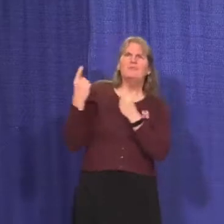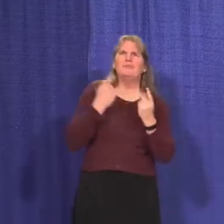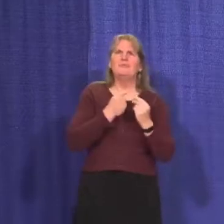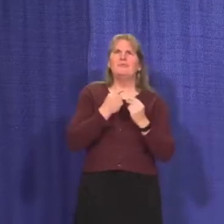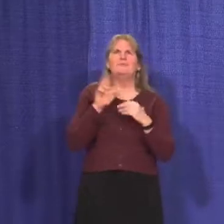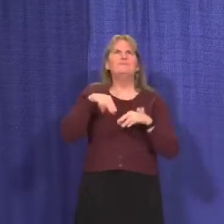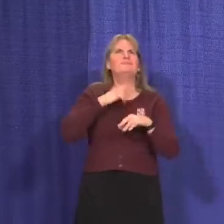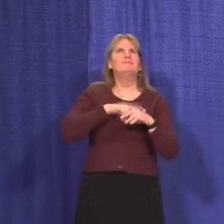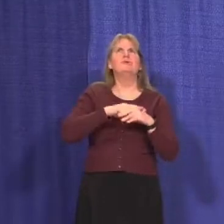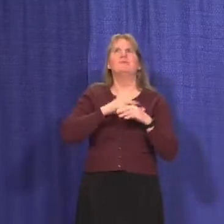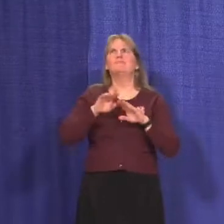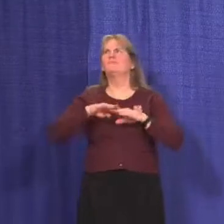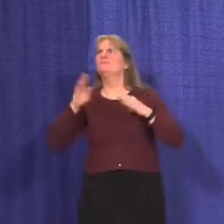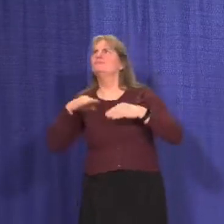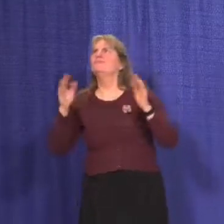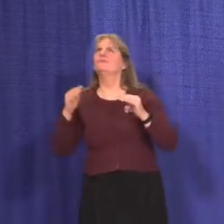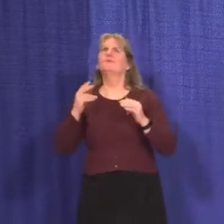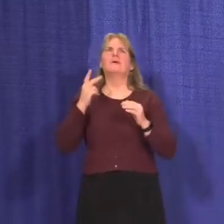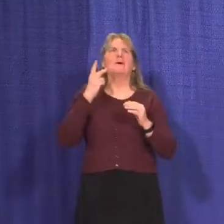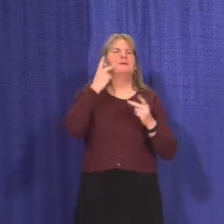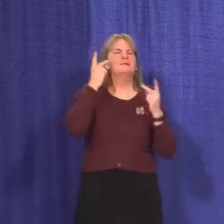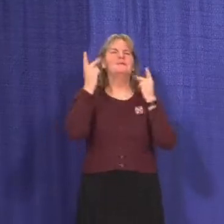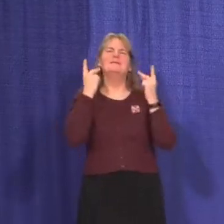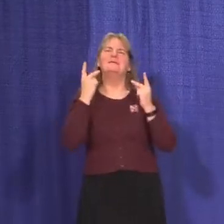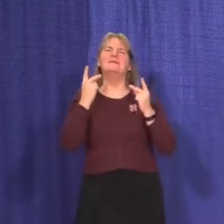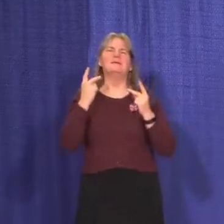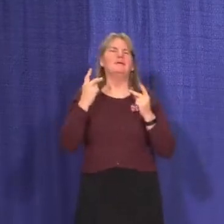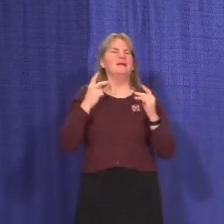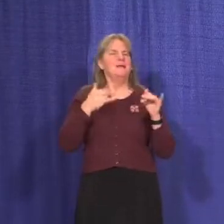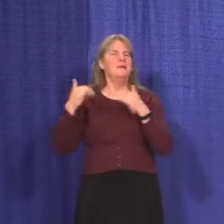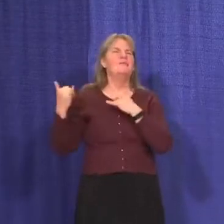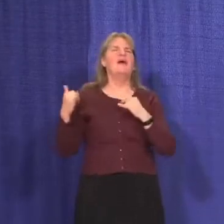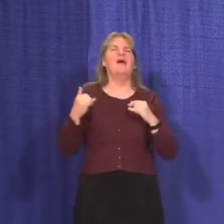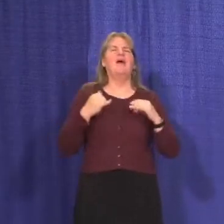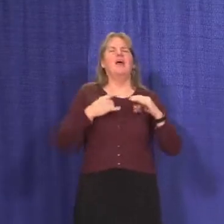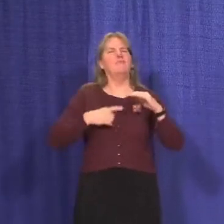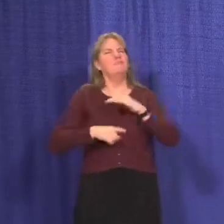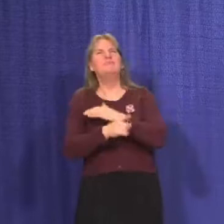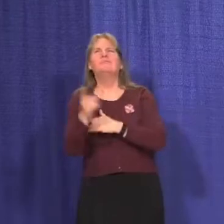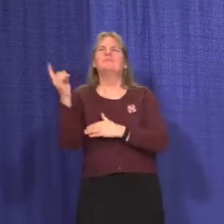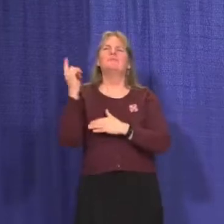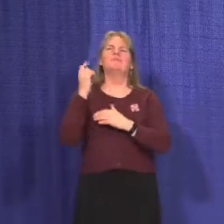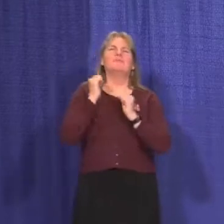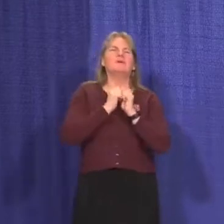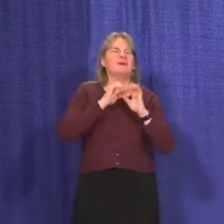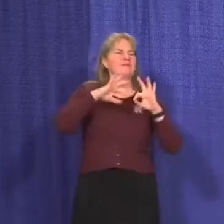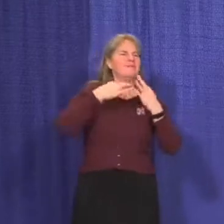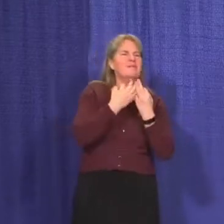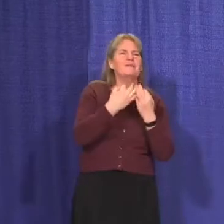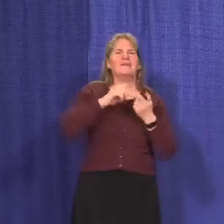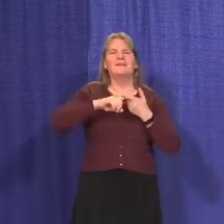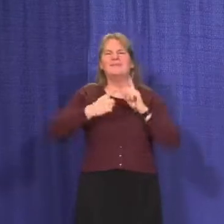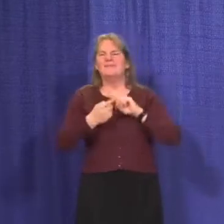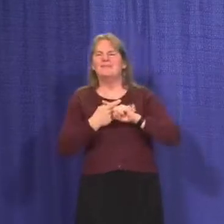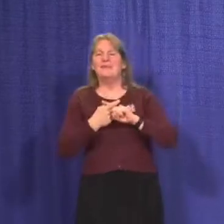and play and explore with our families and friends and we hope to see our children nieces and